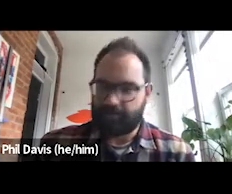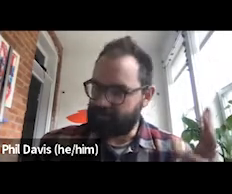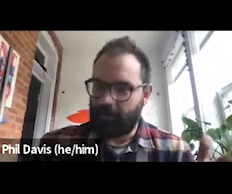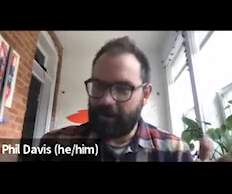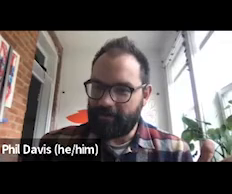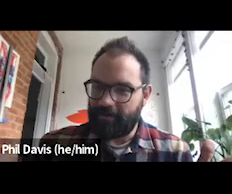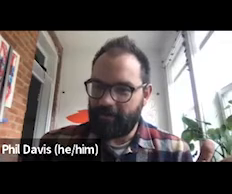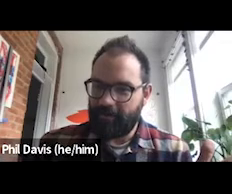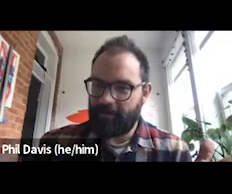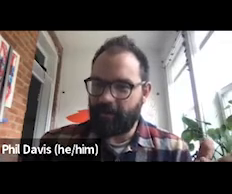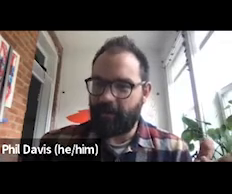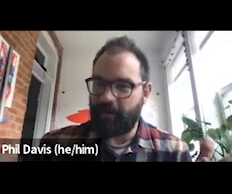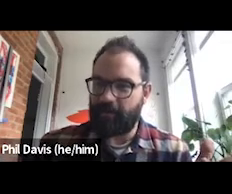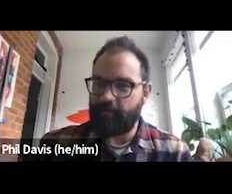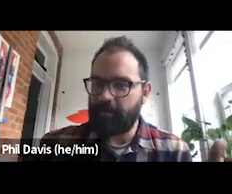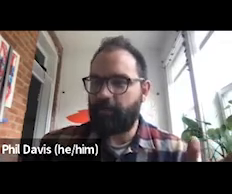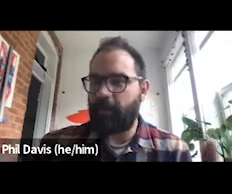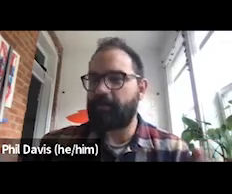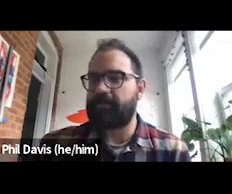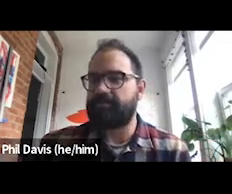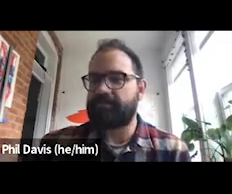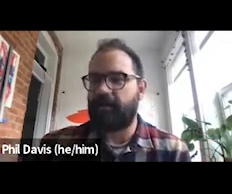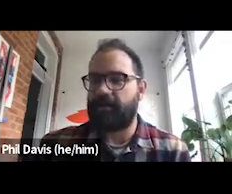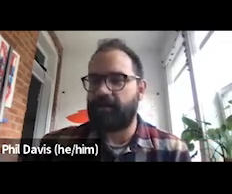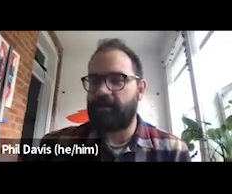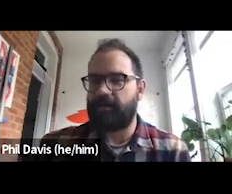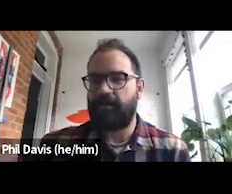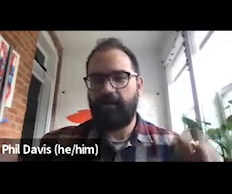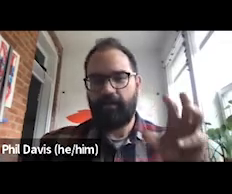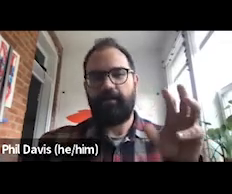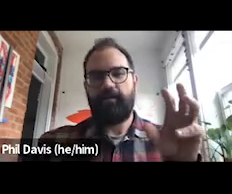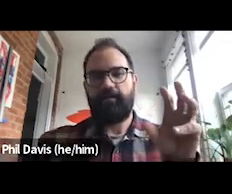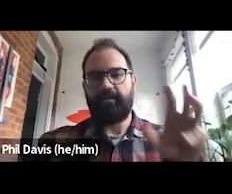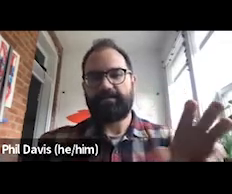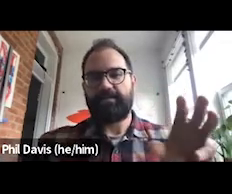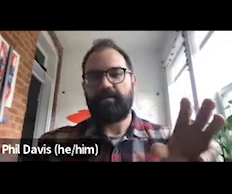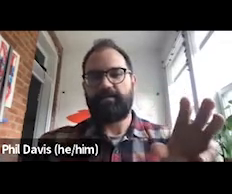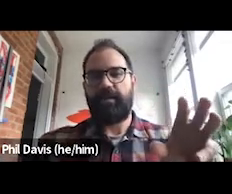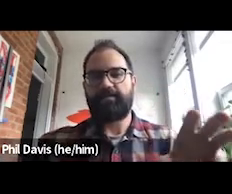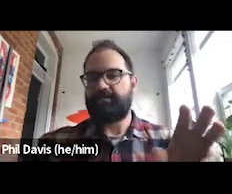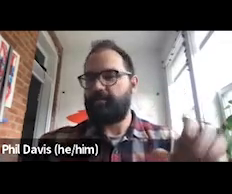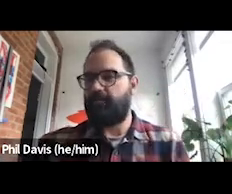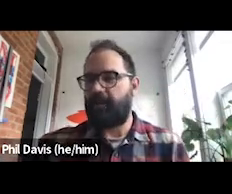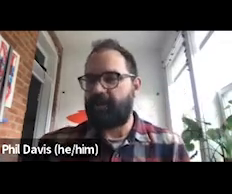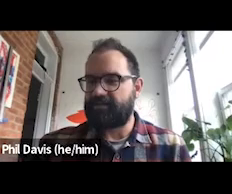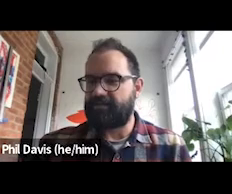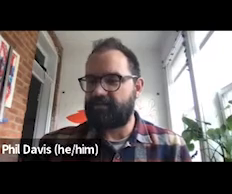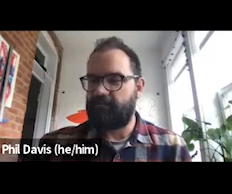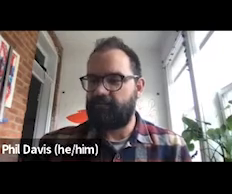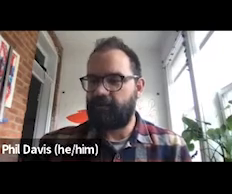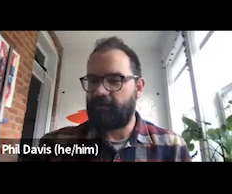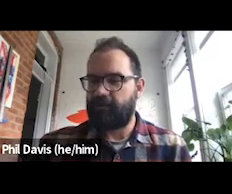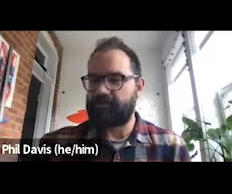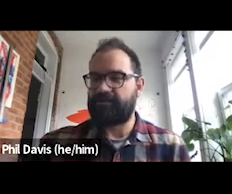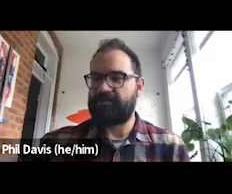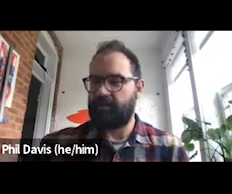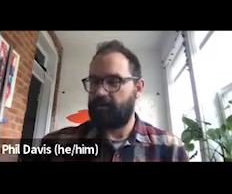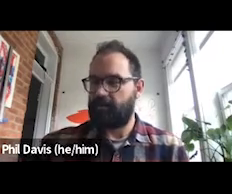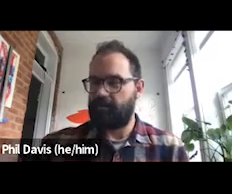Which was great. And a big part of this was trying to get this thing to not just be a passive just sit in